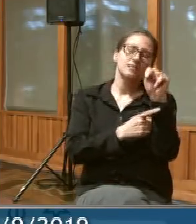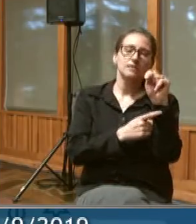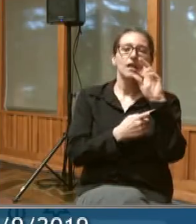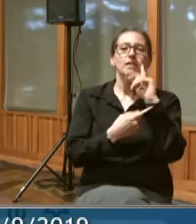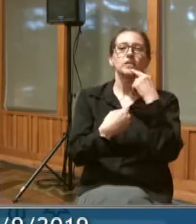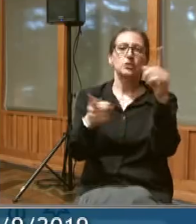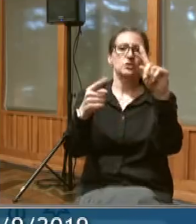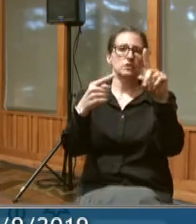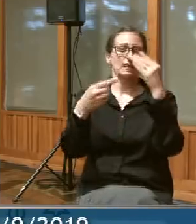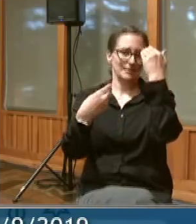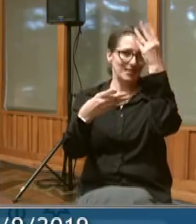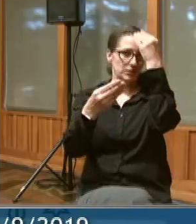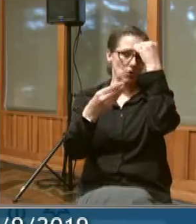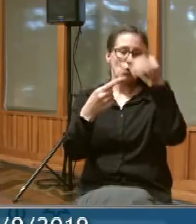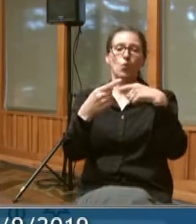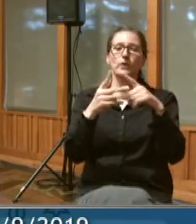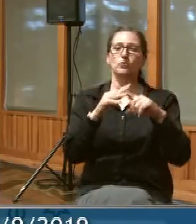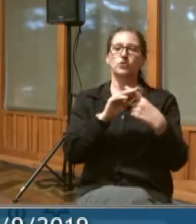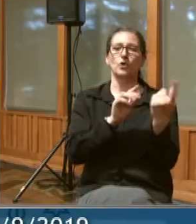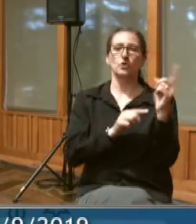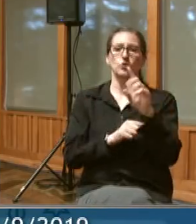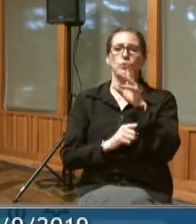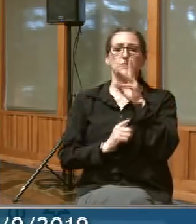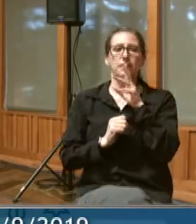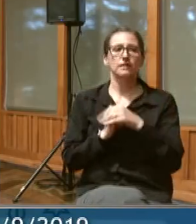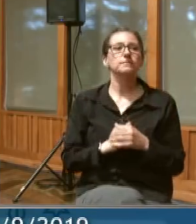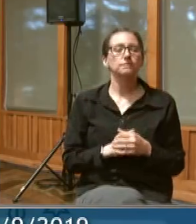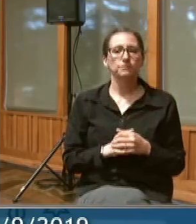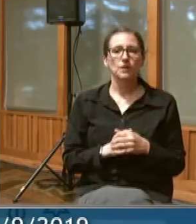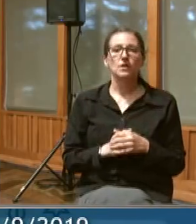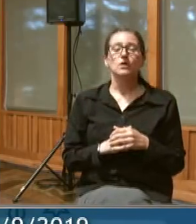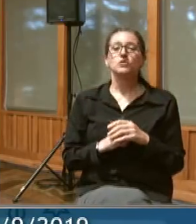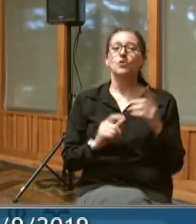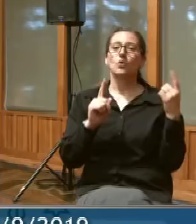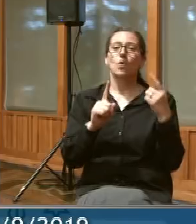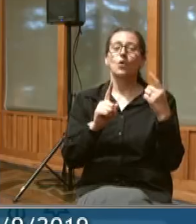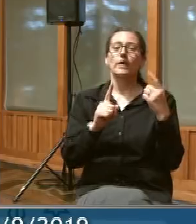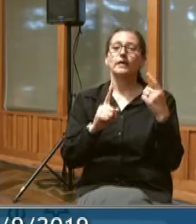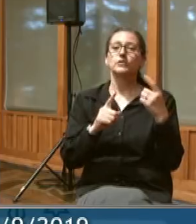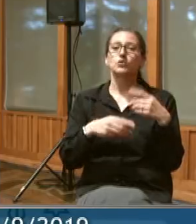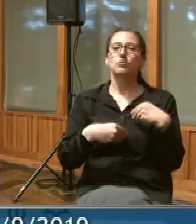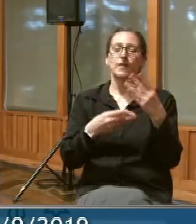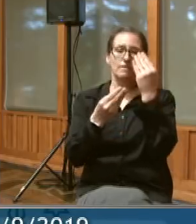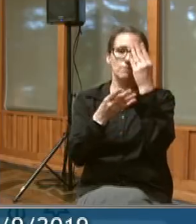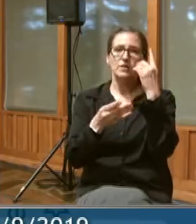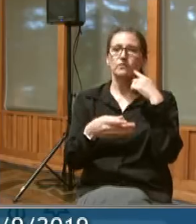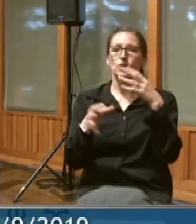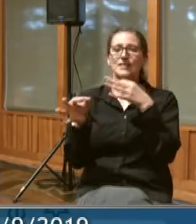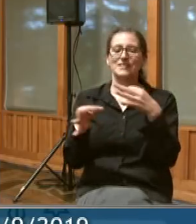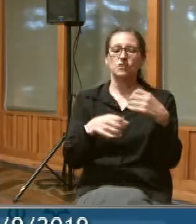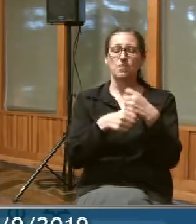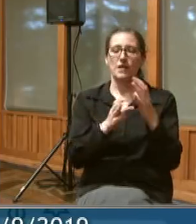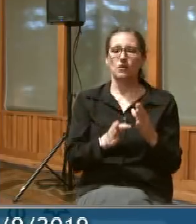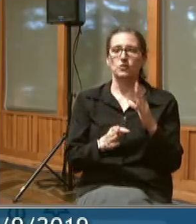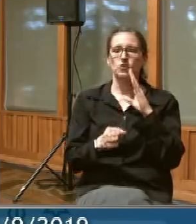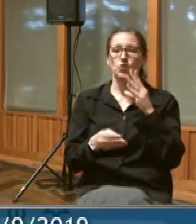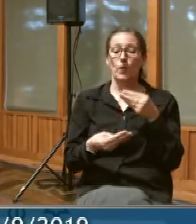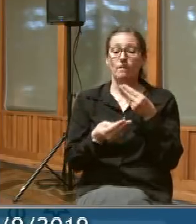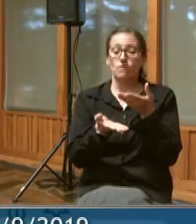LEAPTLY SO WE CAN SILENTLY. IF YOU'RE A LOBBYIST PLEASE DECLARE THAT WHEN YOU BEGIN TO SPEAK. THE TASK IS TO PROVIDE TESTIMONY